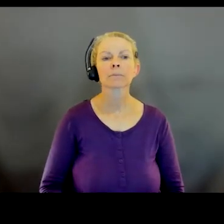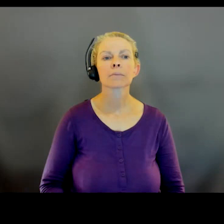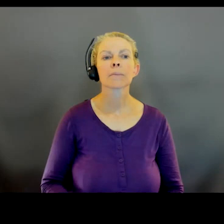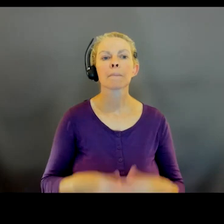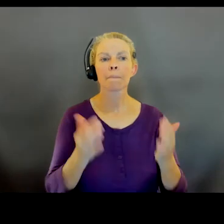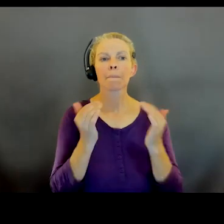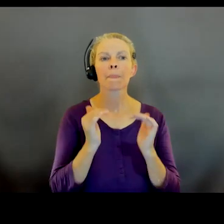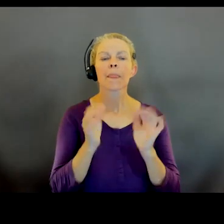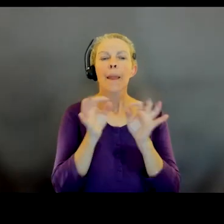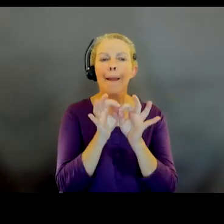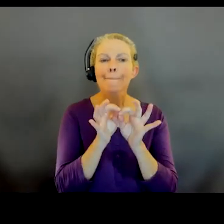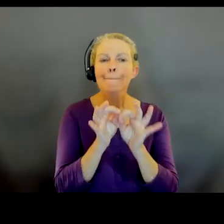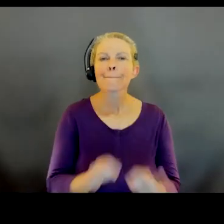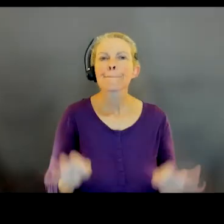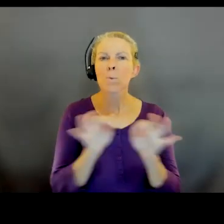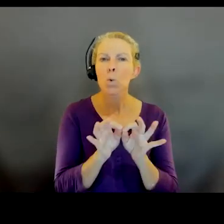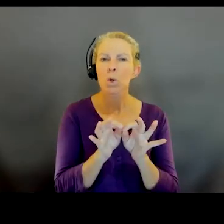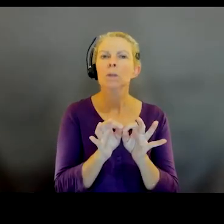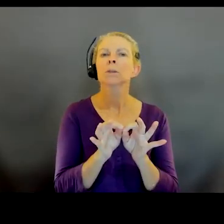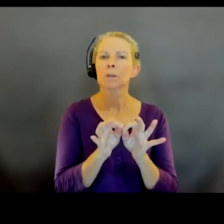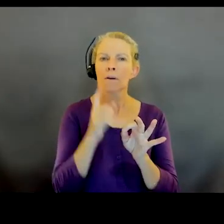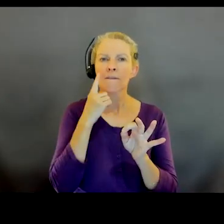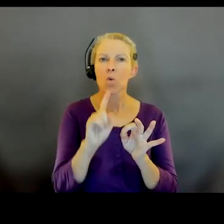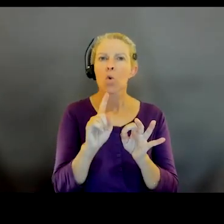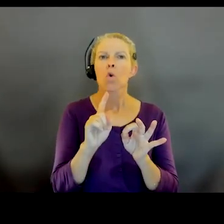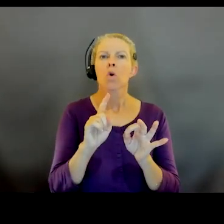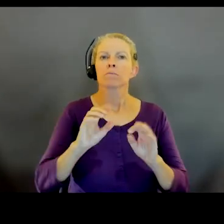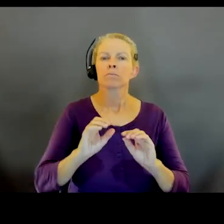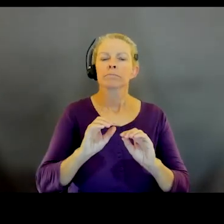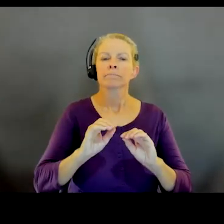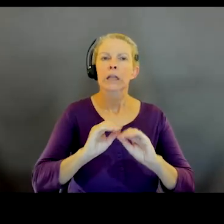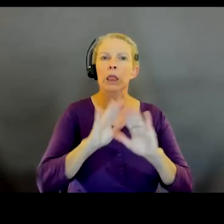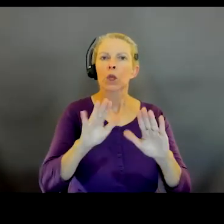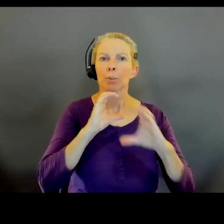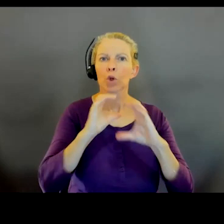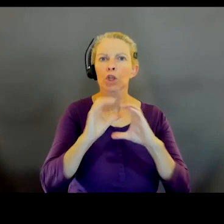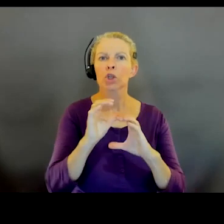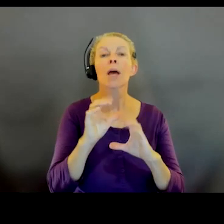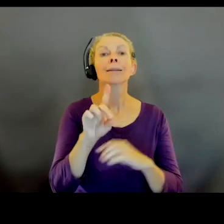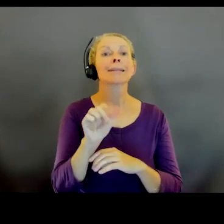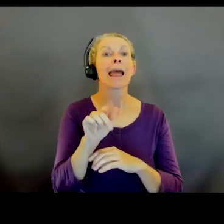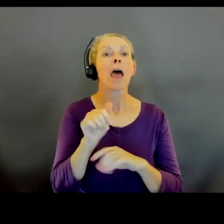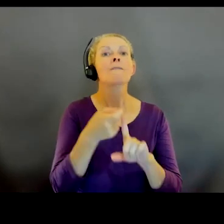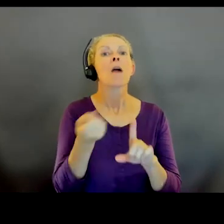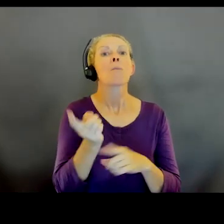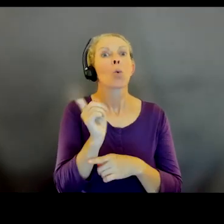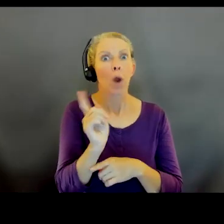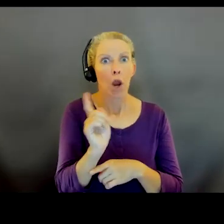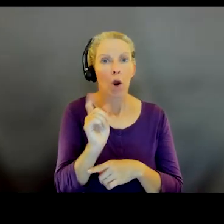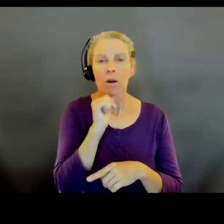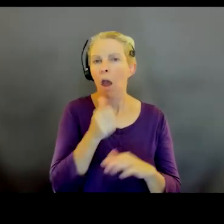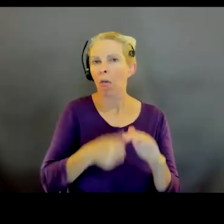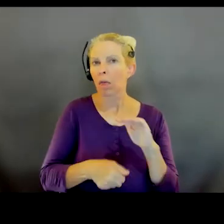where that data is coming from, and audits by real humans to make sure that bias hasn't crept